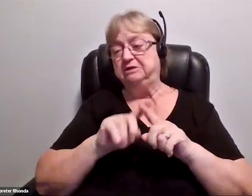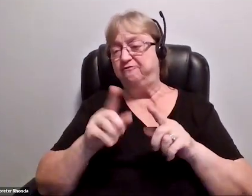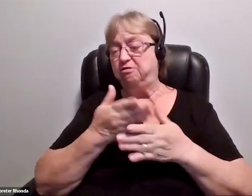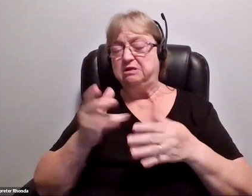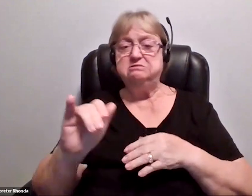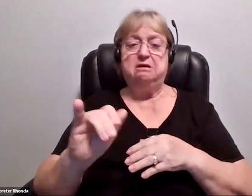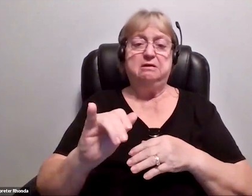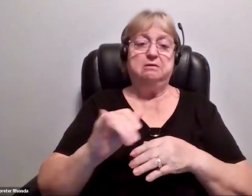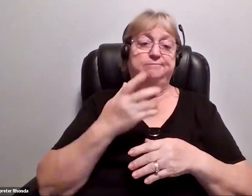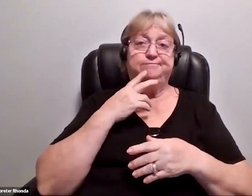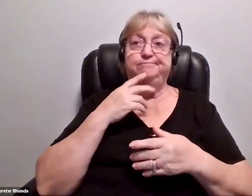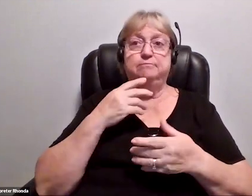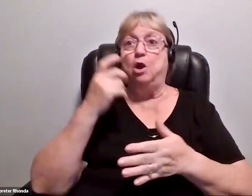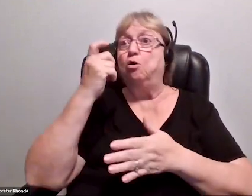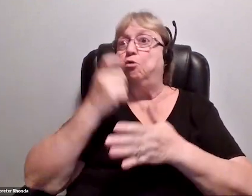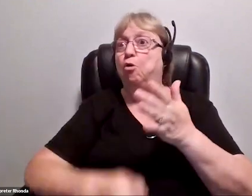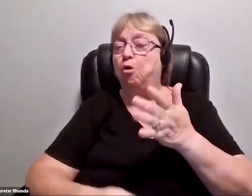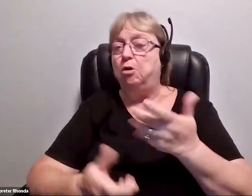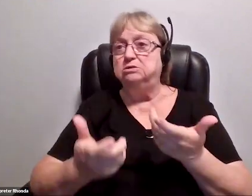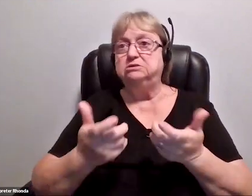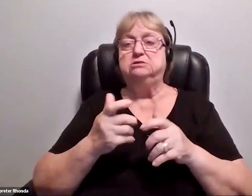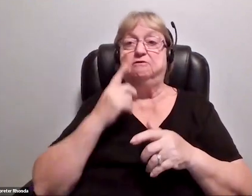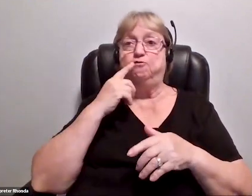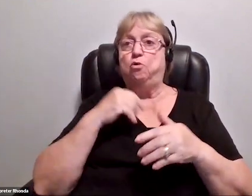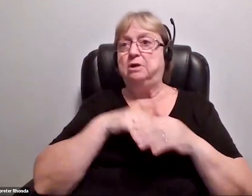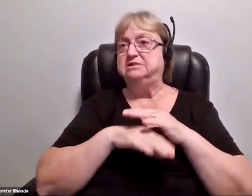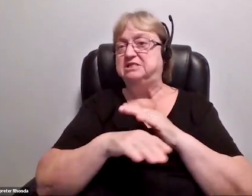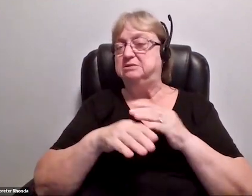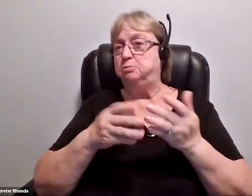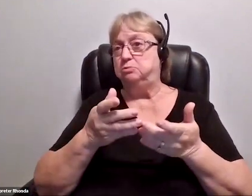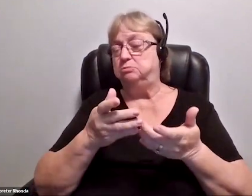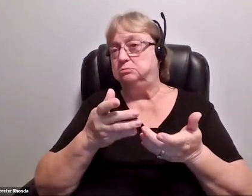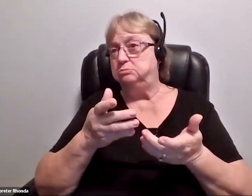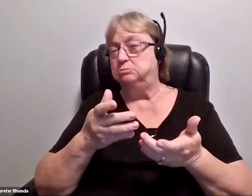of accessible accommodations, the inaccessibility of physical spaces